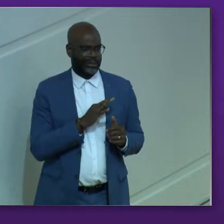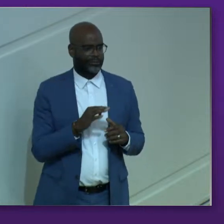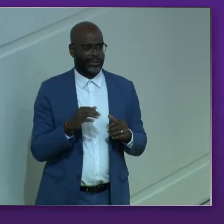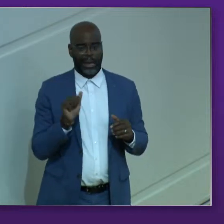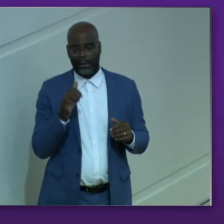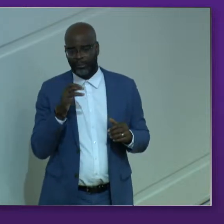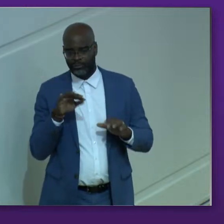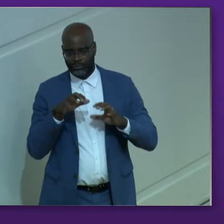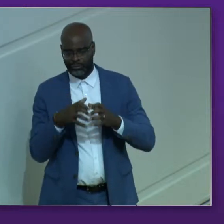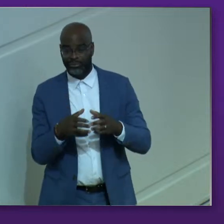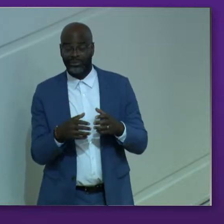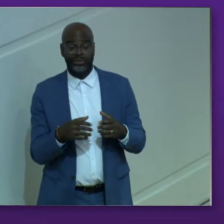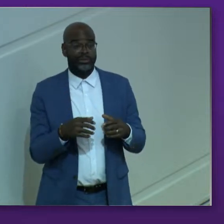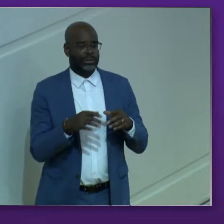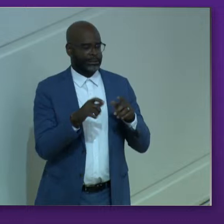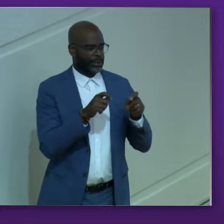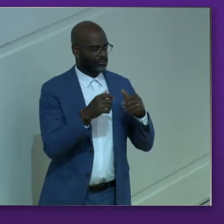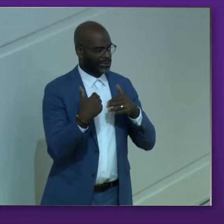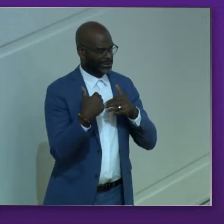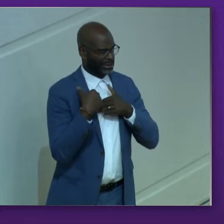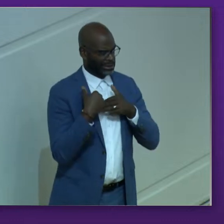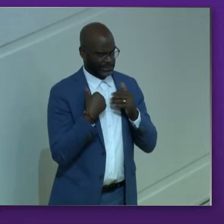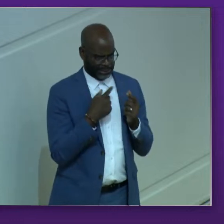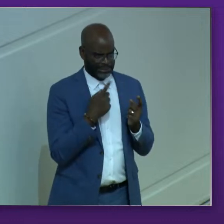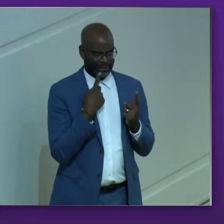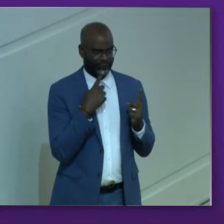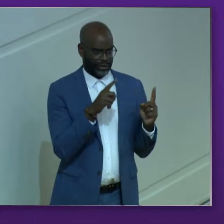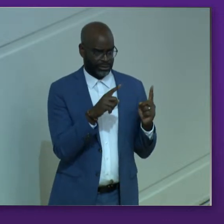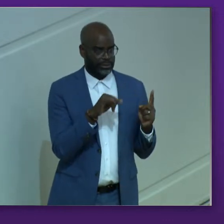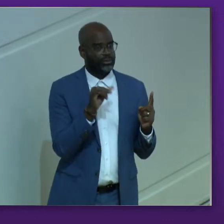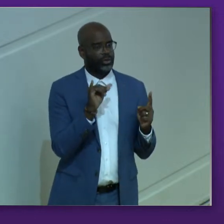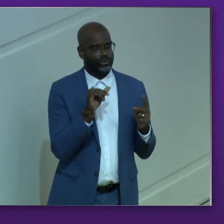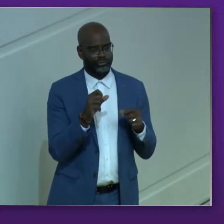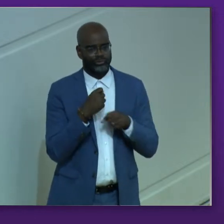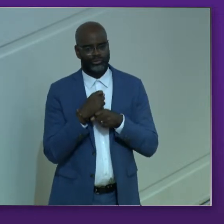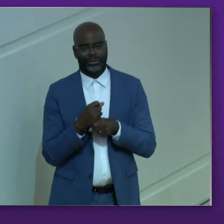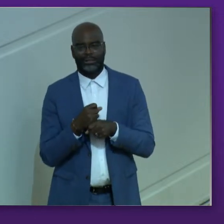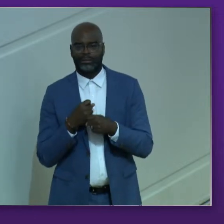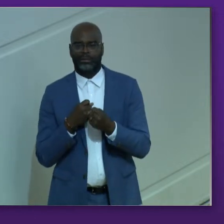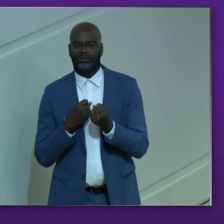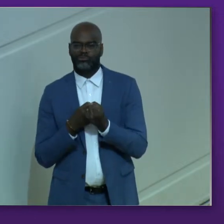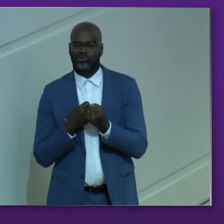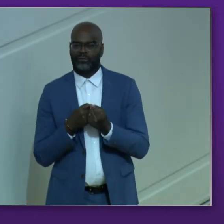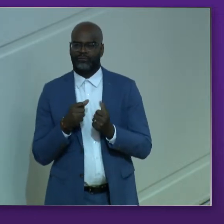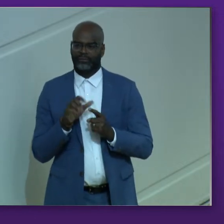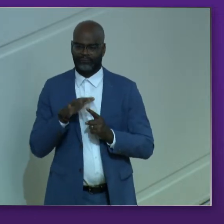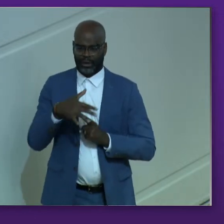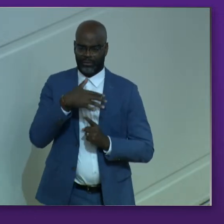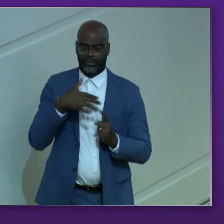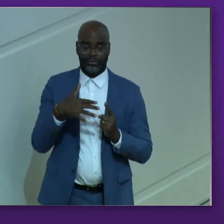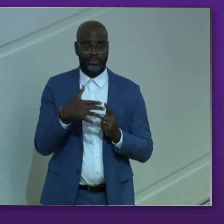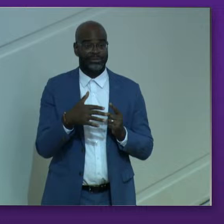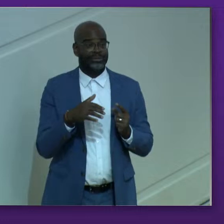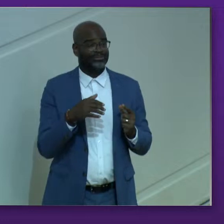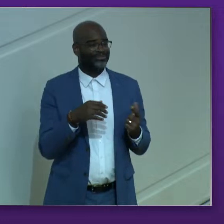ABILITY TO PROVIDE COMPASSIONATE ASSISTANCE TO